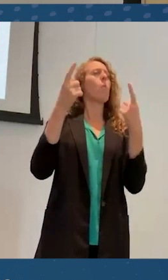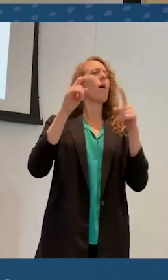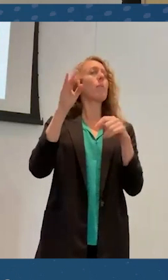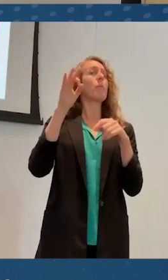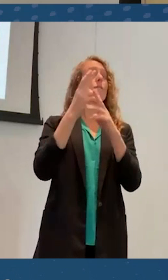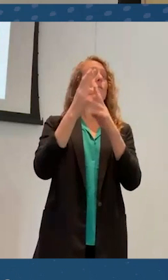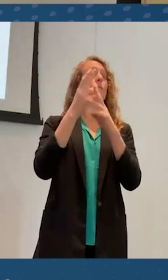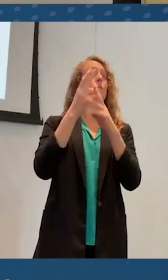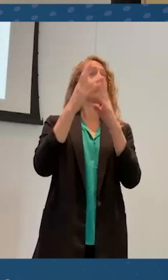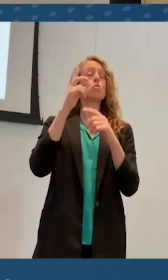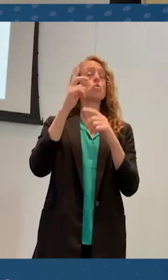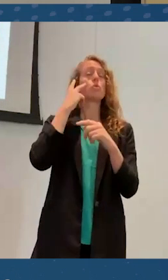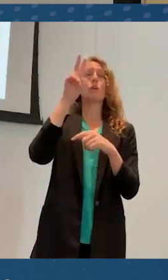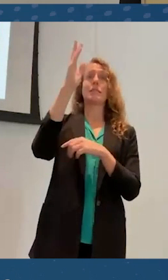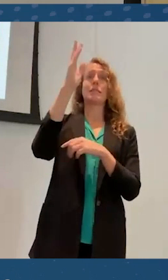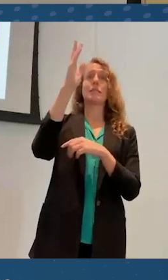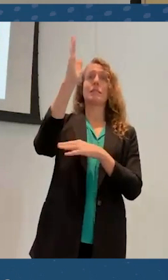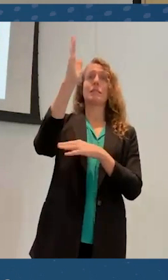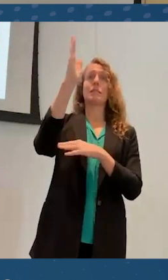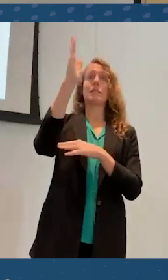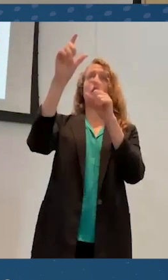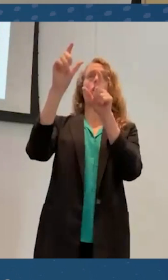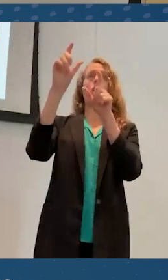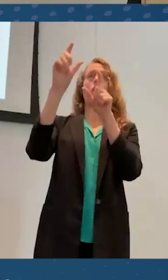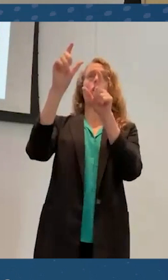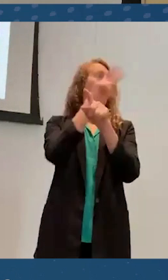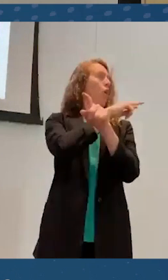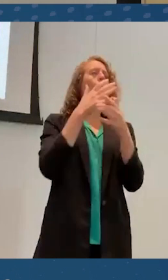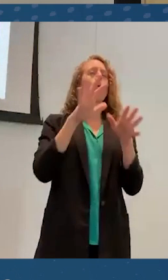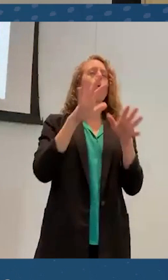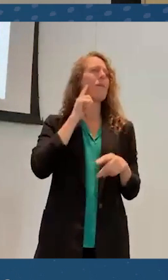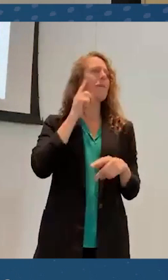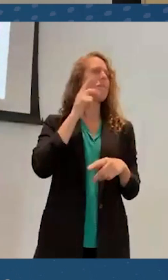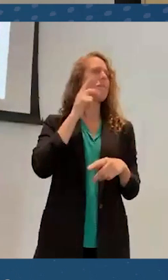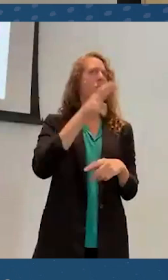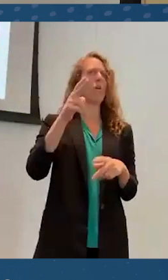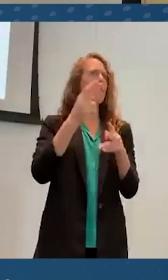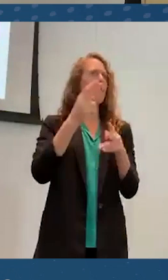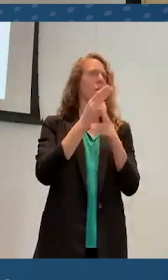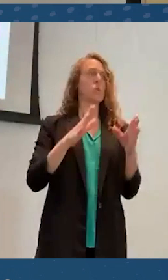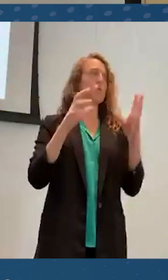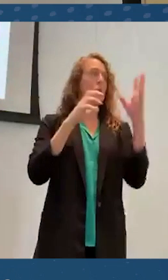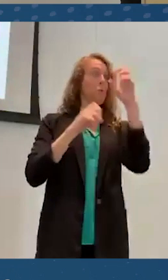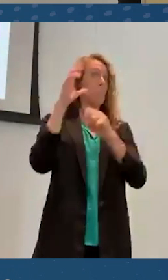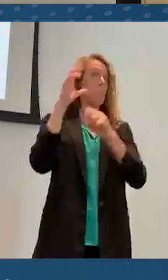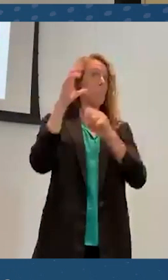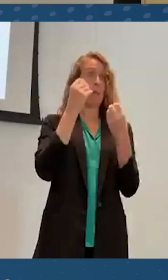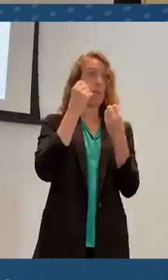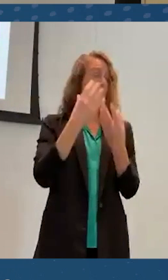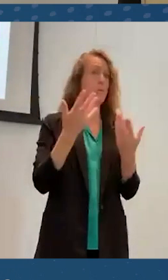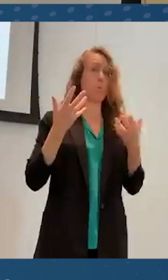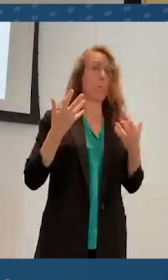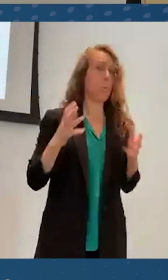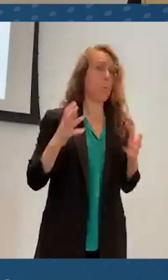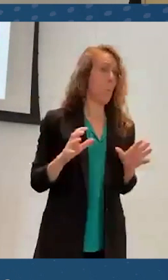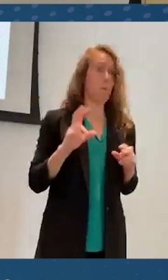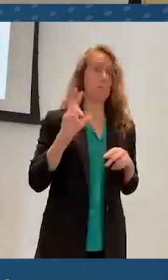We don't want deaf and hard of hearing users missing out on content, but simply locking an object to a user's head